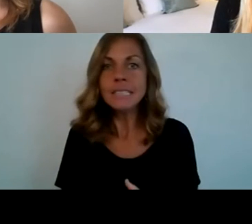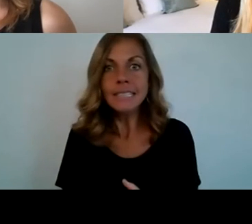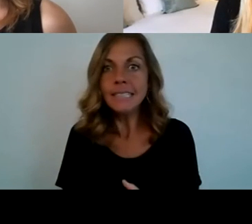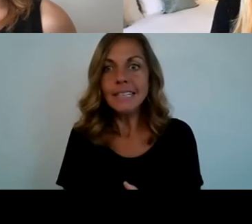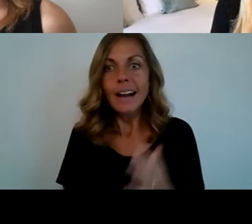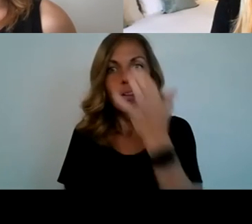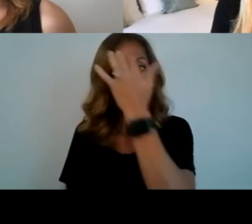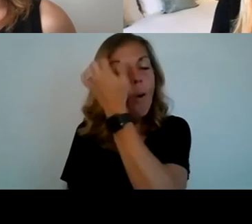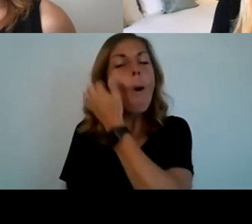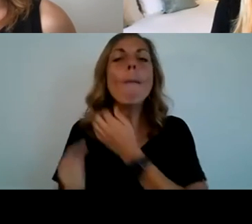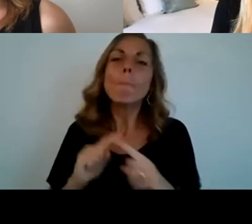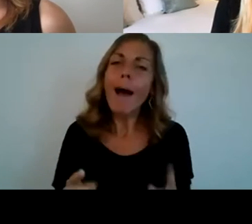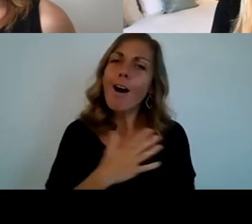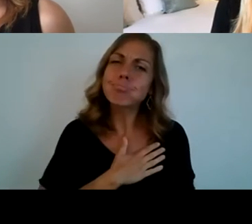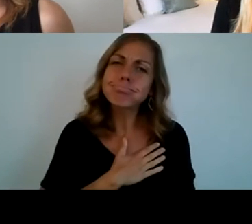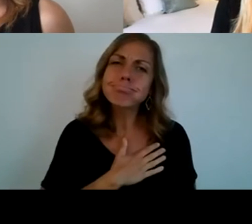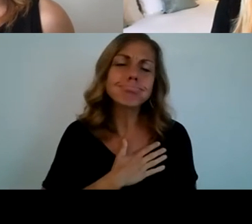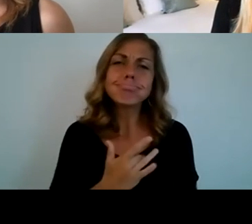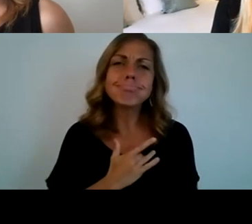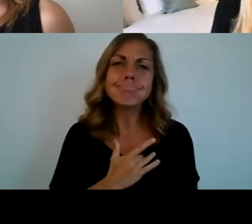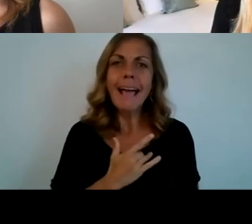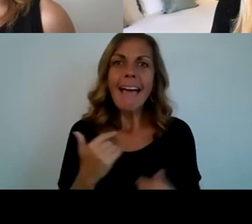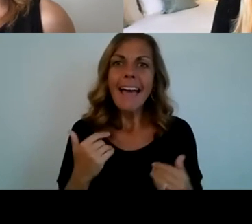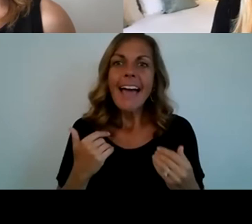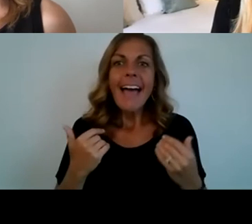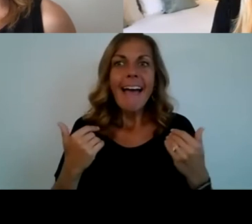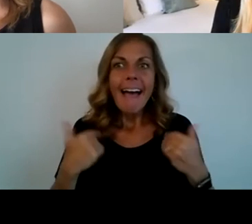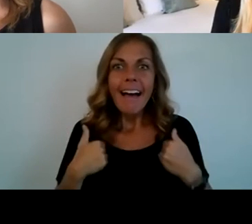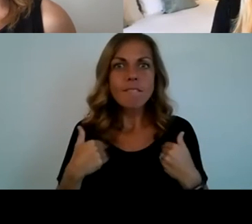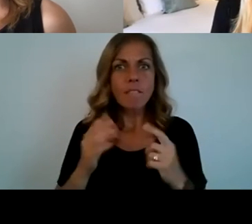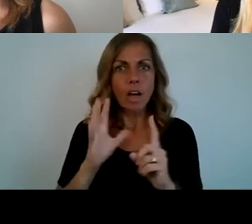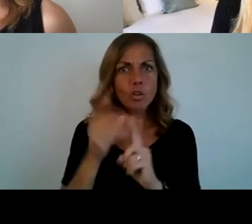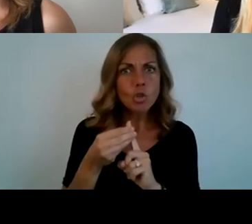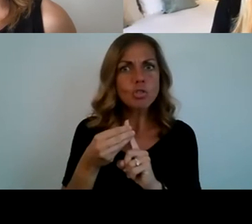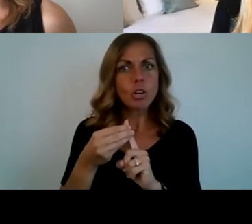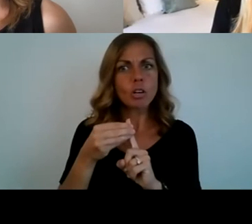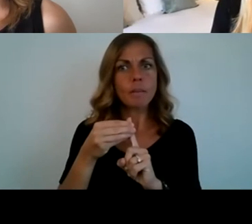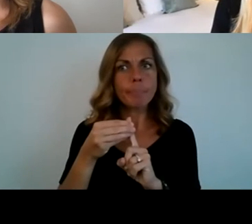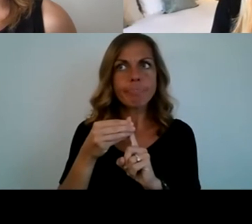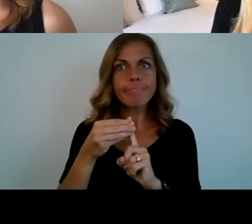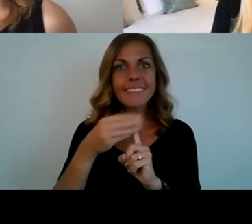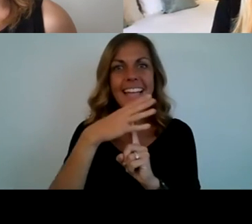is that there is such a culture and sort of there's both a culture and a network around